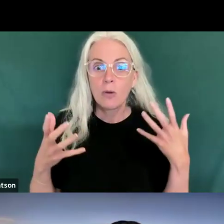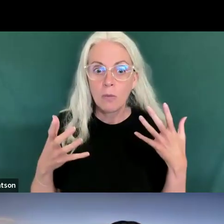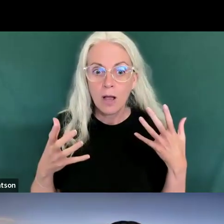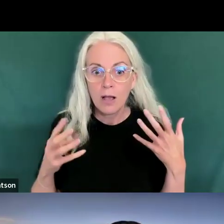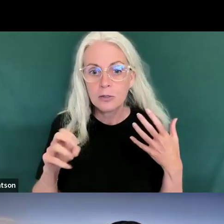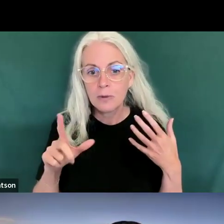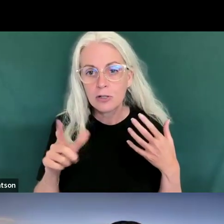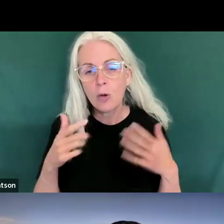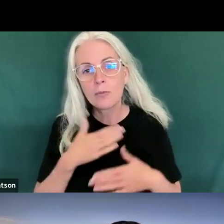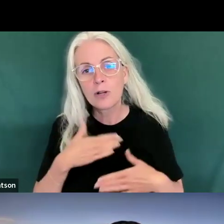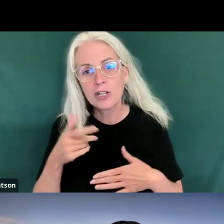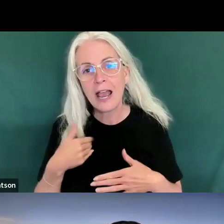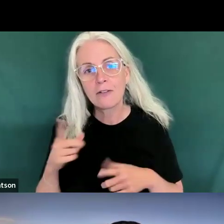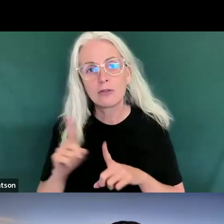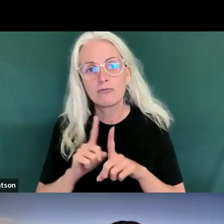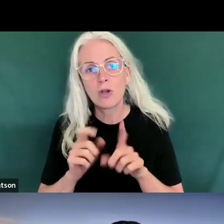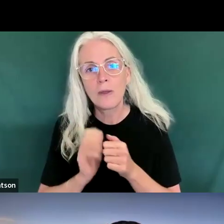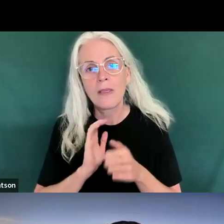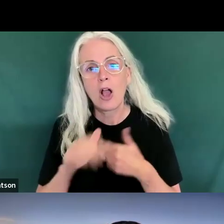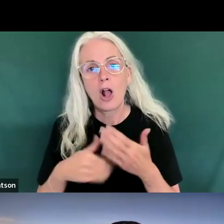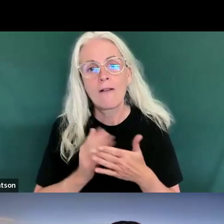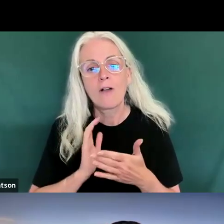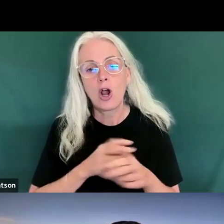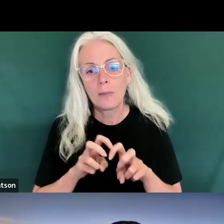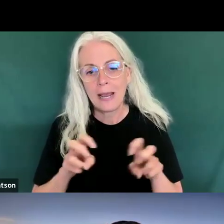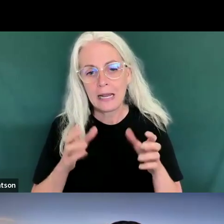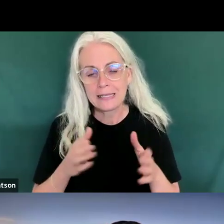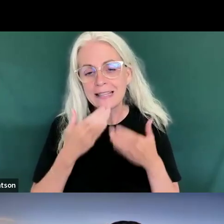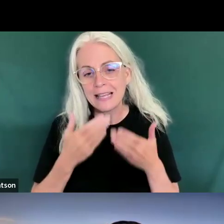appreciate having you along with all of our panelists. Thank you so much, Andrew,